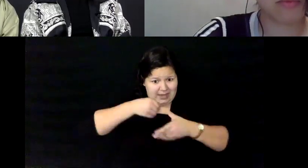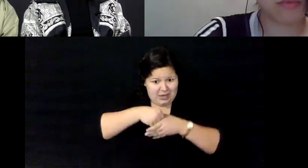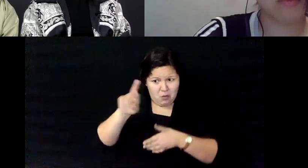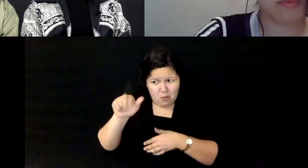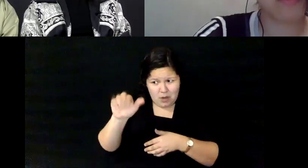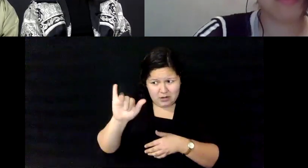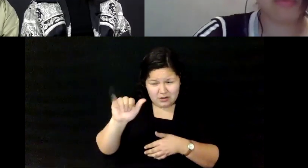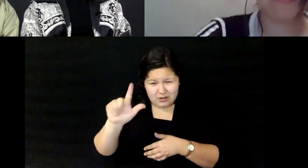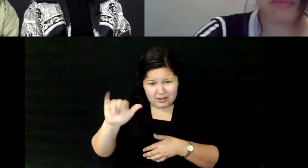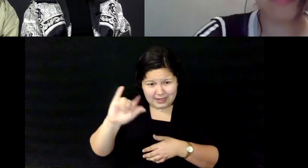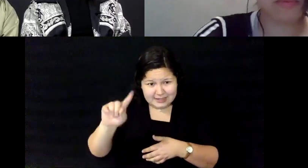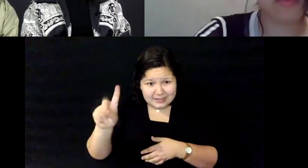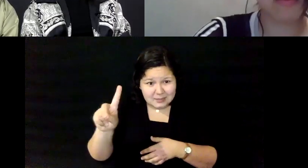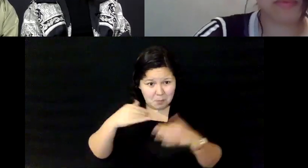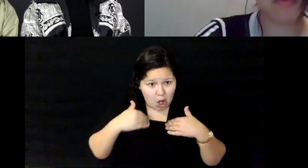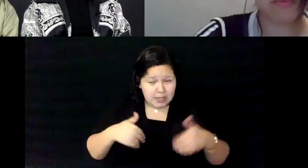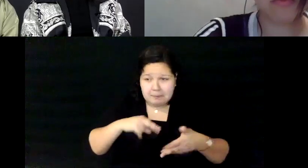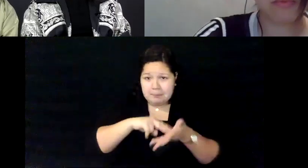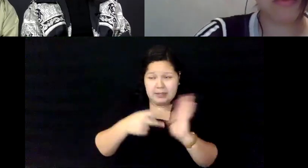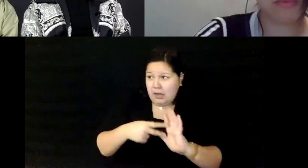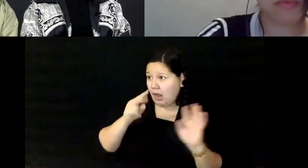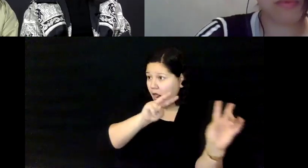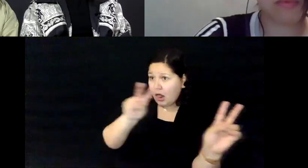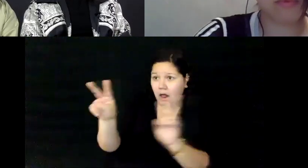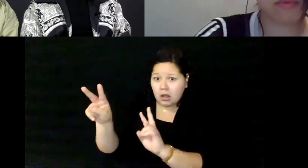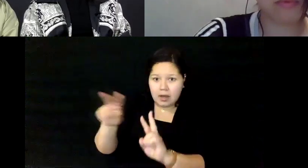see all that stuff happening in the news. Because it's always been happening. You know,